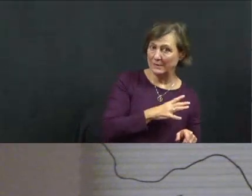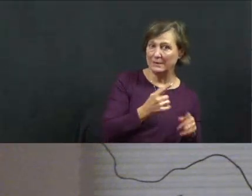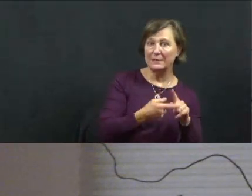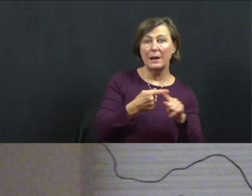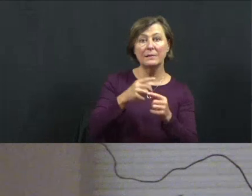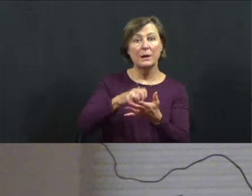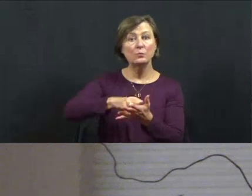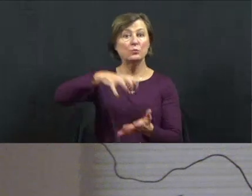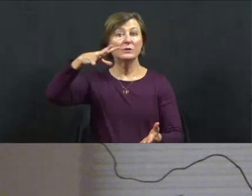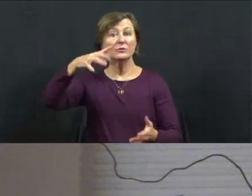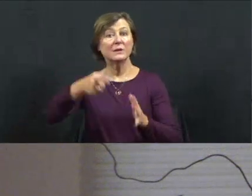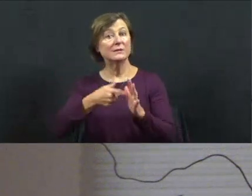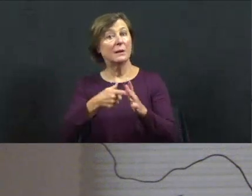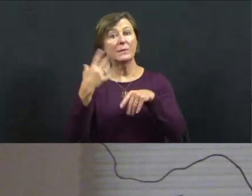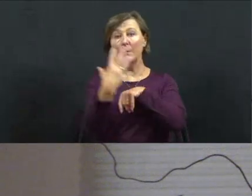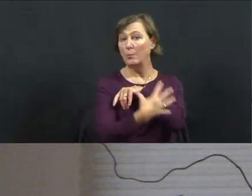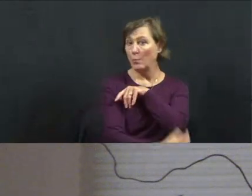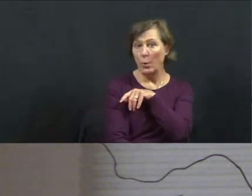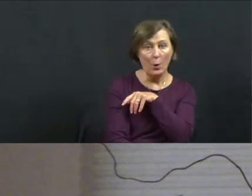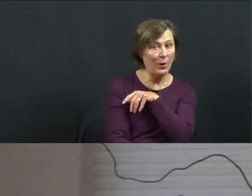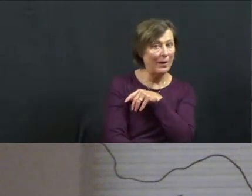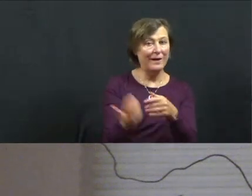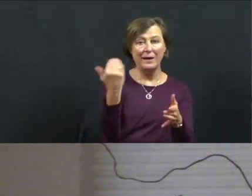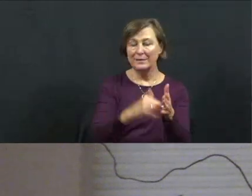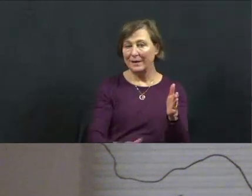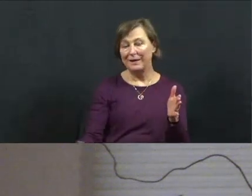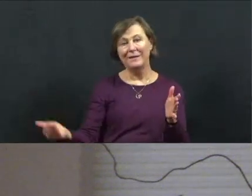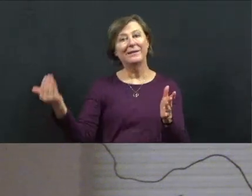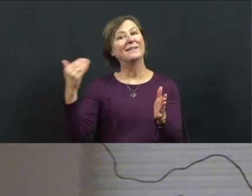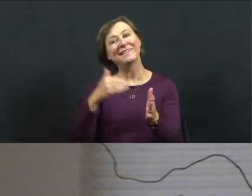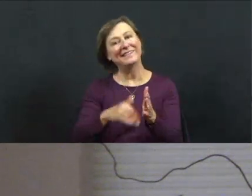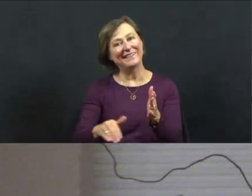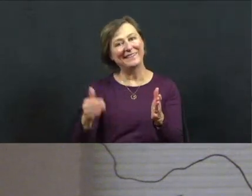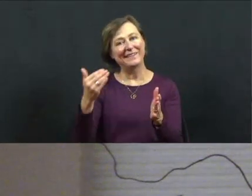sometimes poor, over and over again. He had done all of